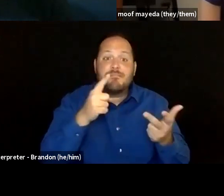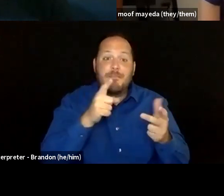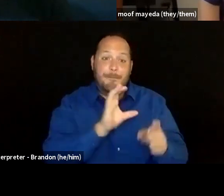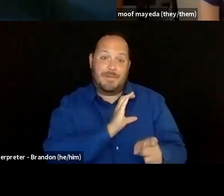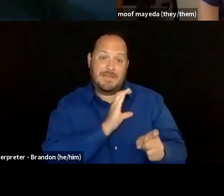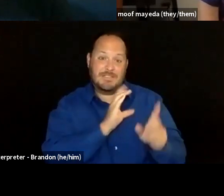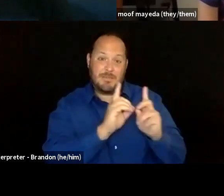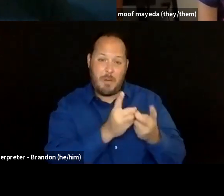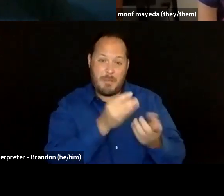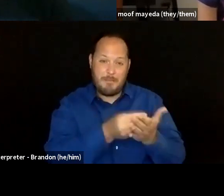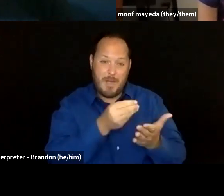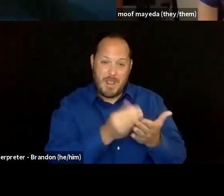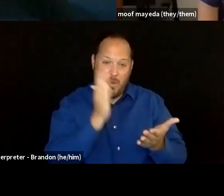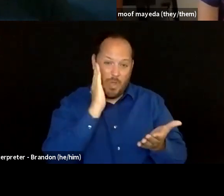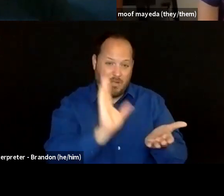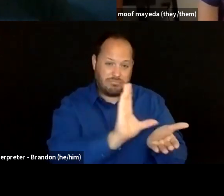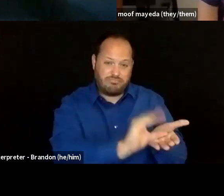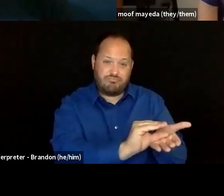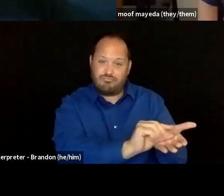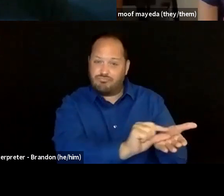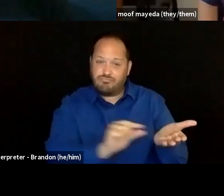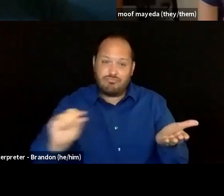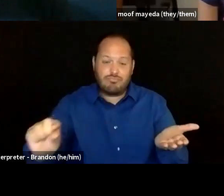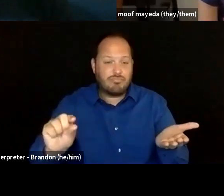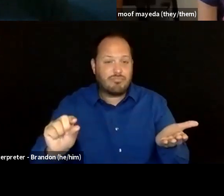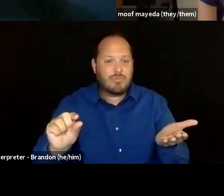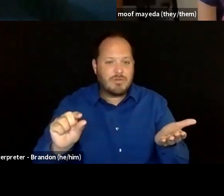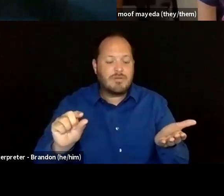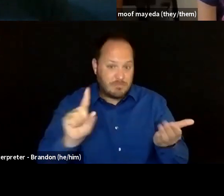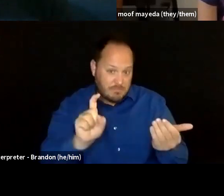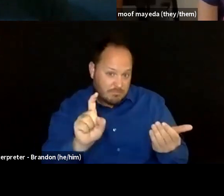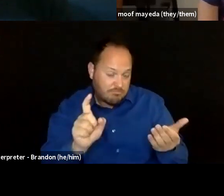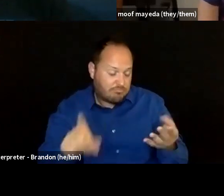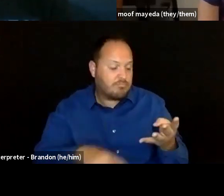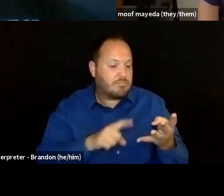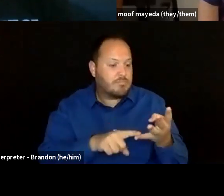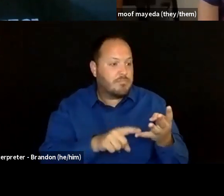Yeah, thanks for that. I would just add healthcare. You know it's so important for everybody, but especially for